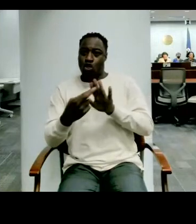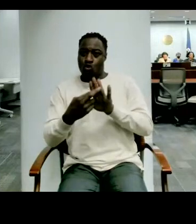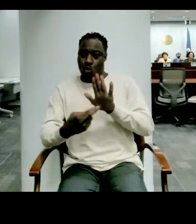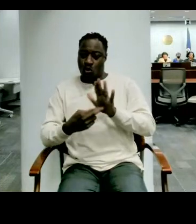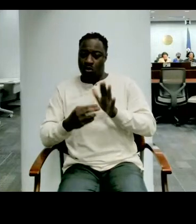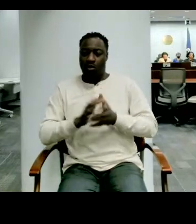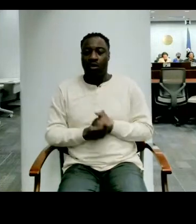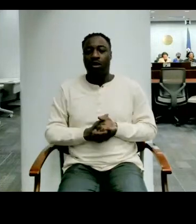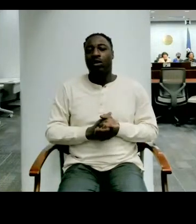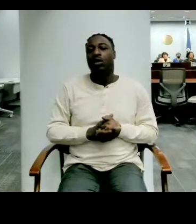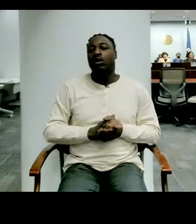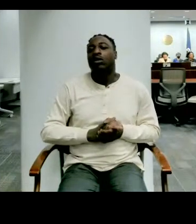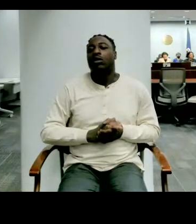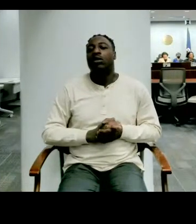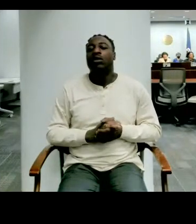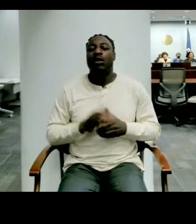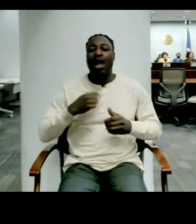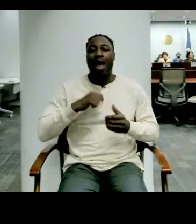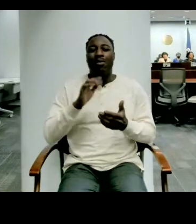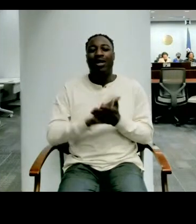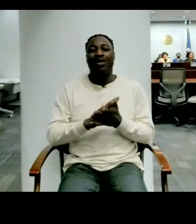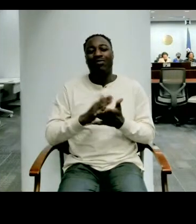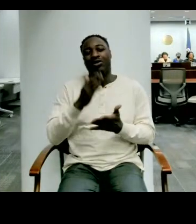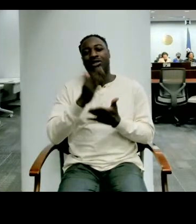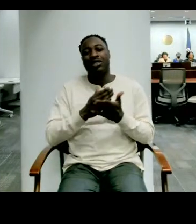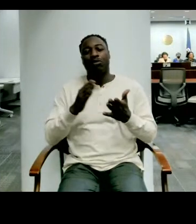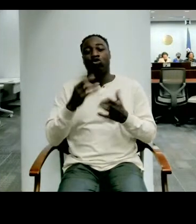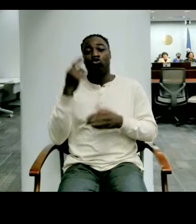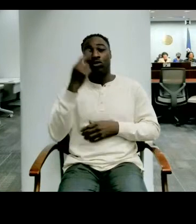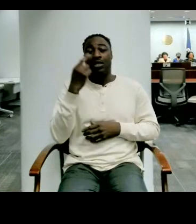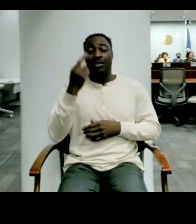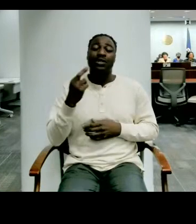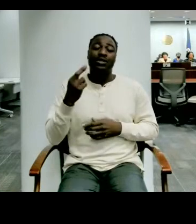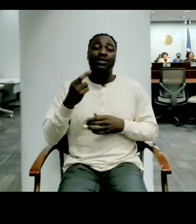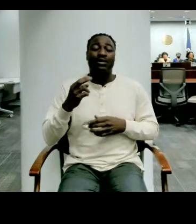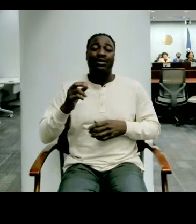I would like to offer what I believe staffing is uniquely problematic.